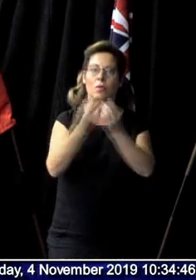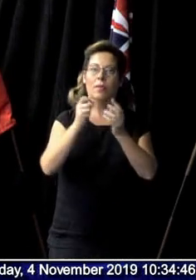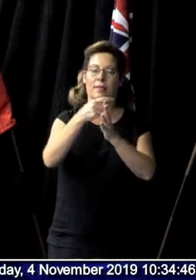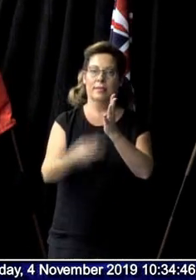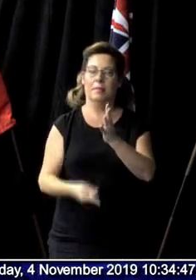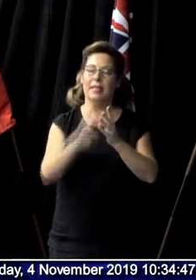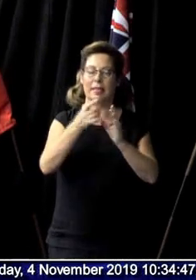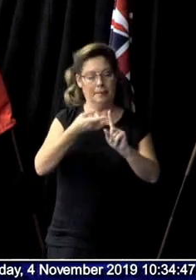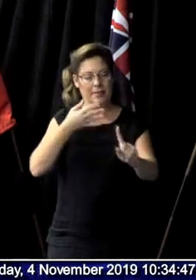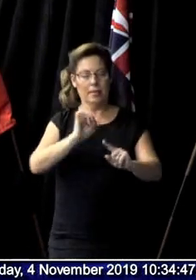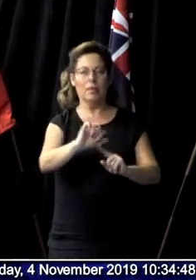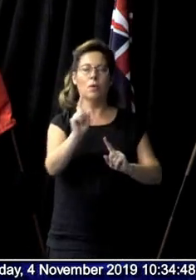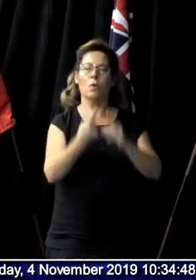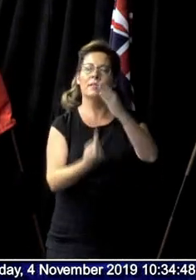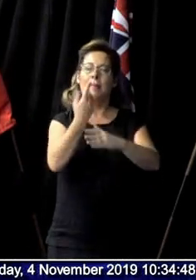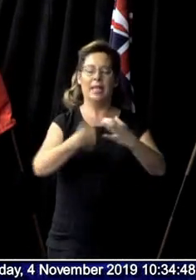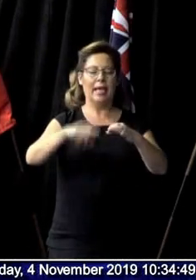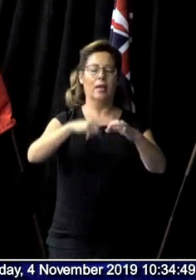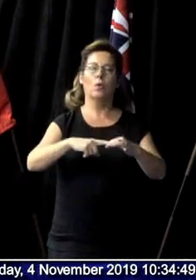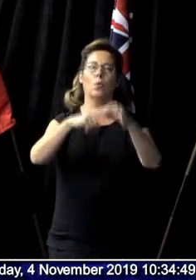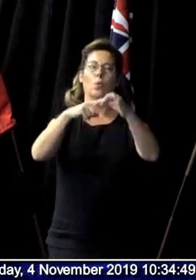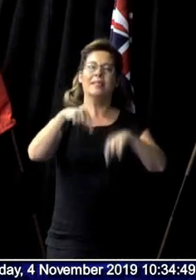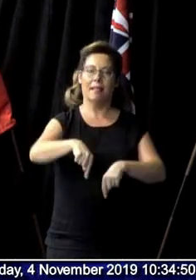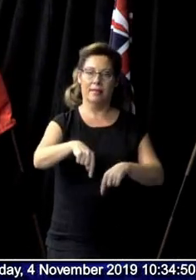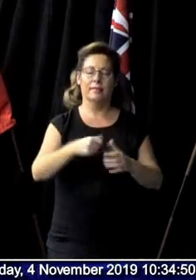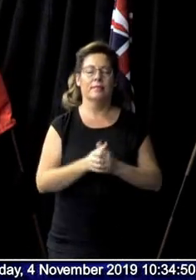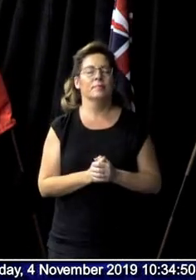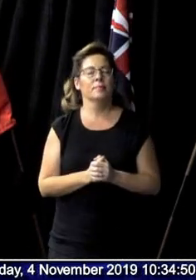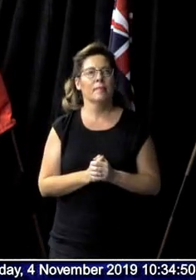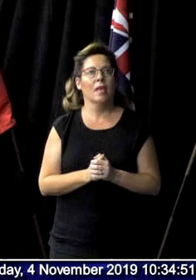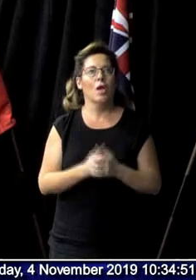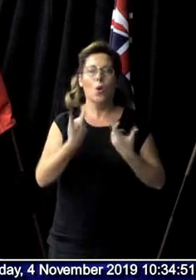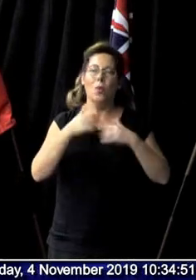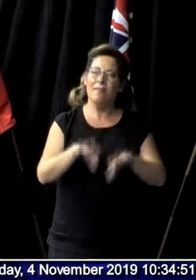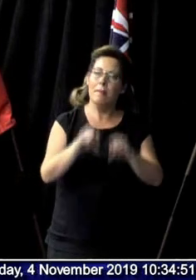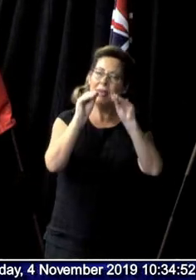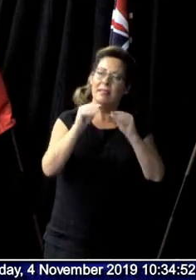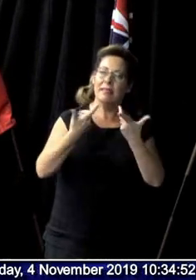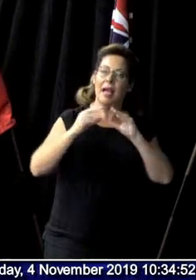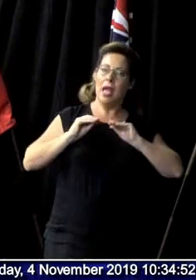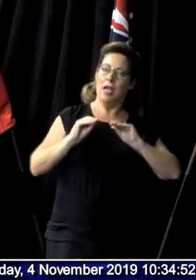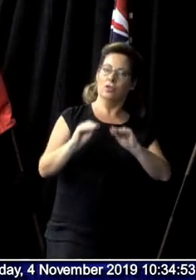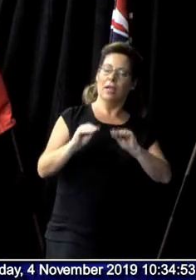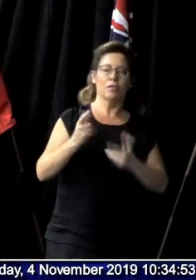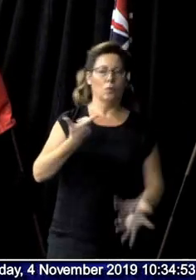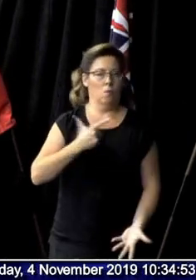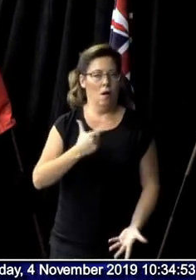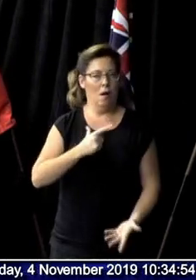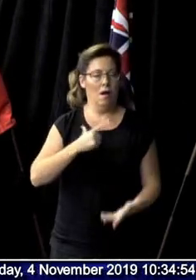We have selected education for the first – as the first topic for a hearing because of its obvious importance for the life experiences